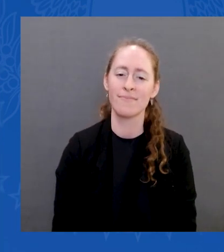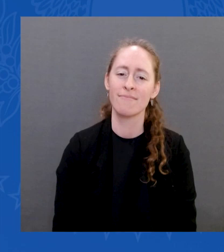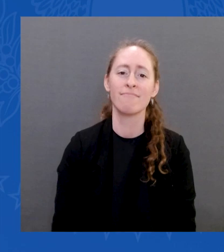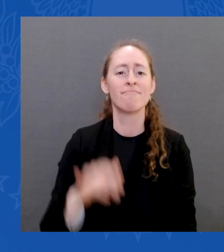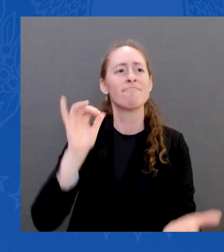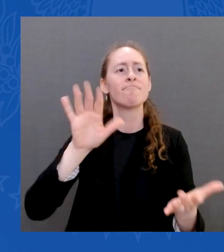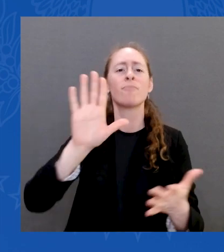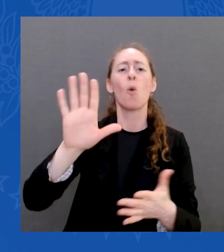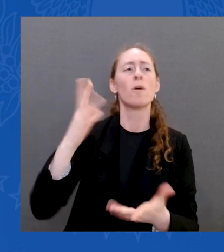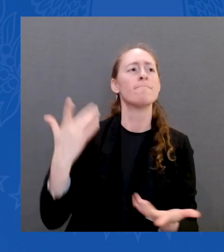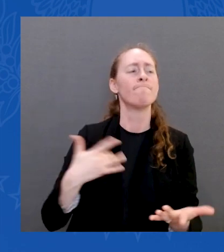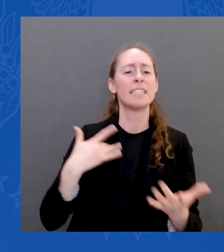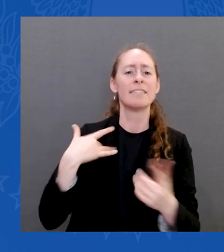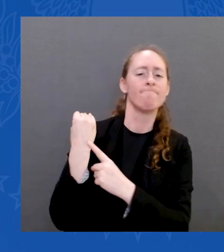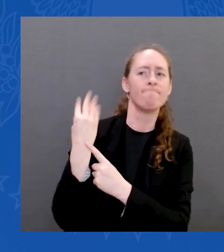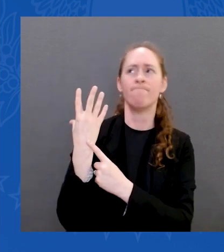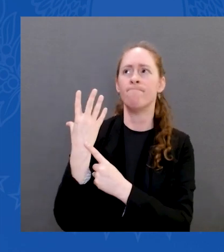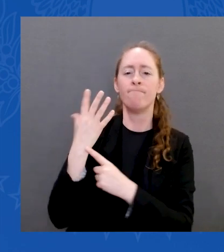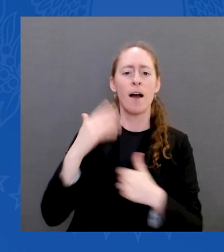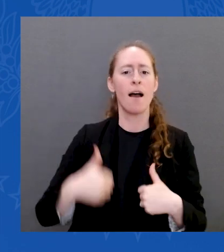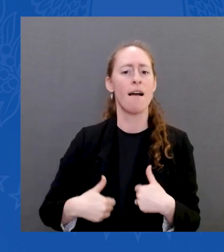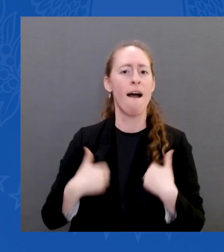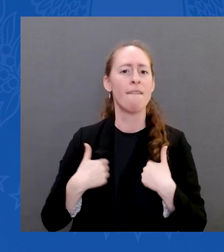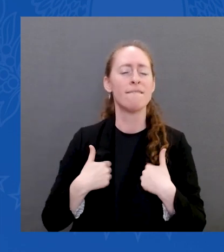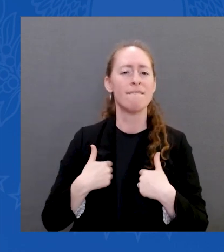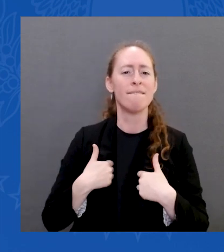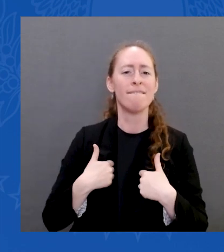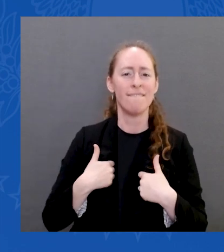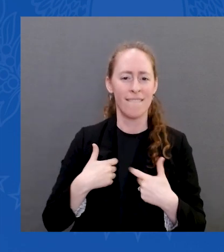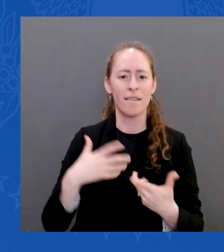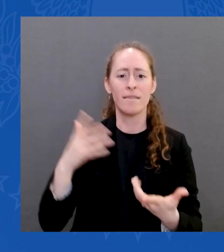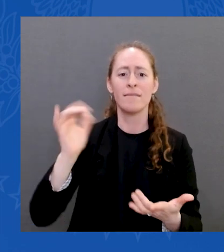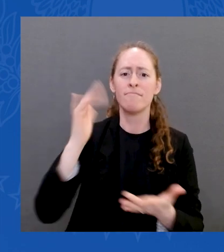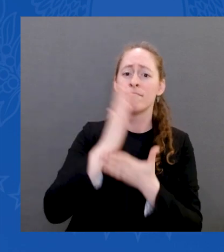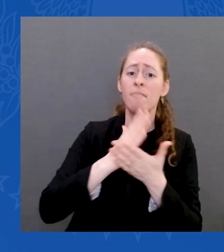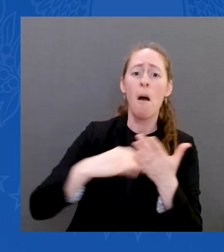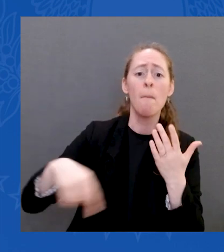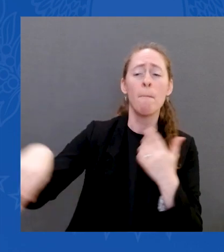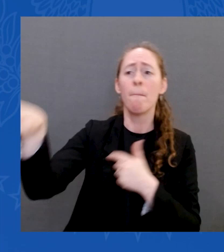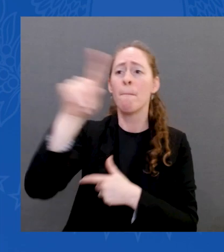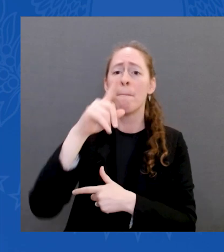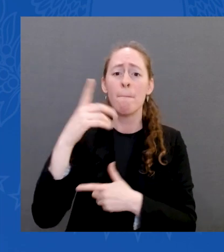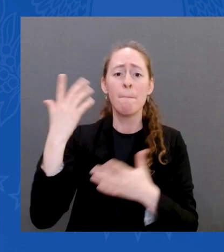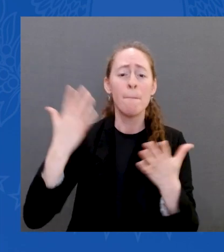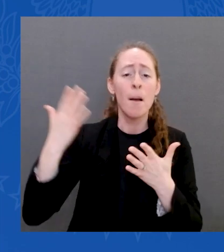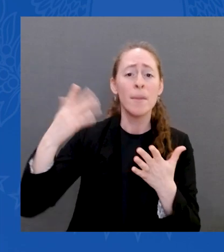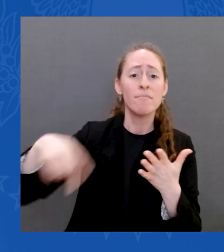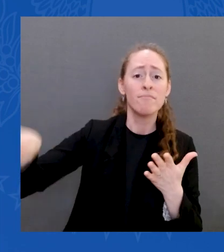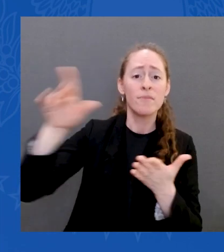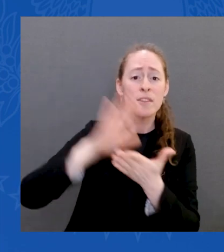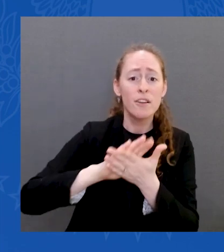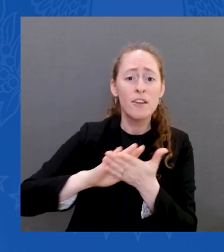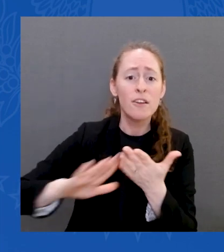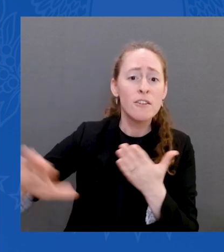Somewhere listening is a college student who grew up teaching her younger brothers and sisters